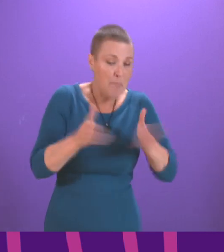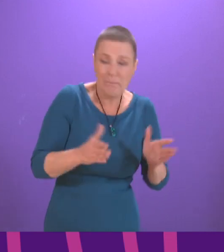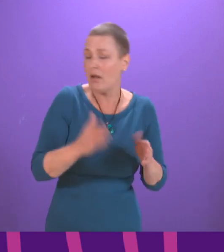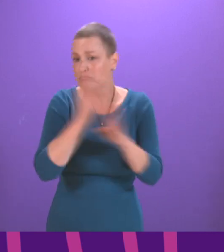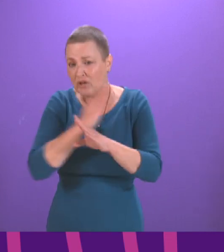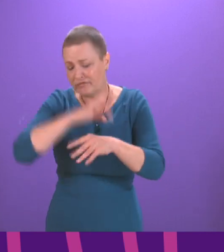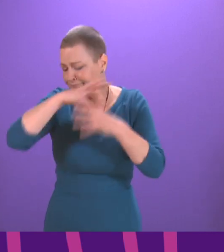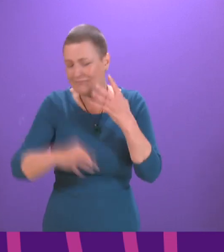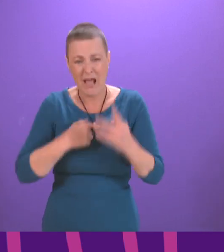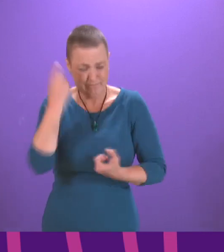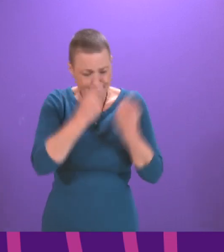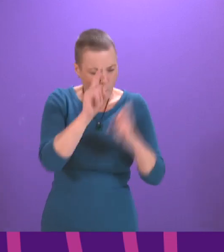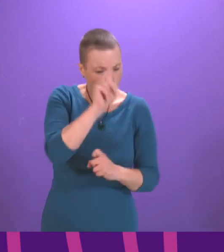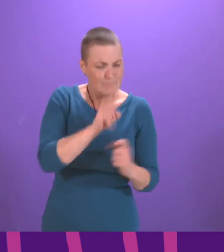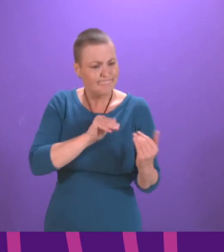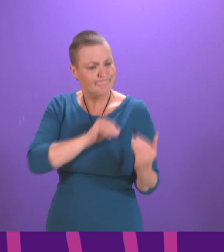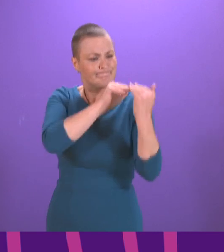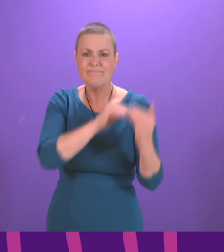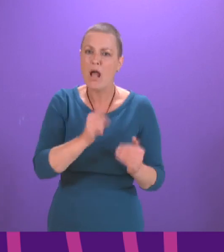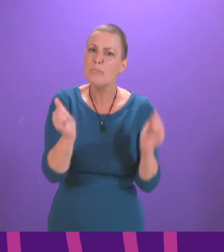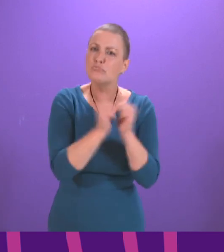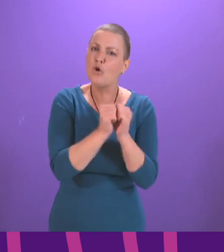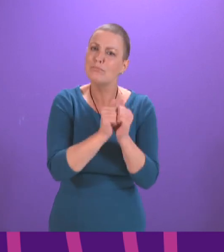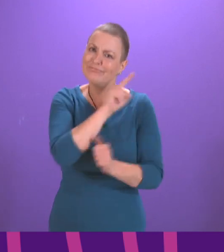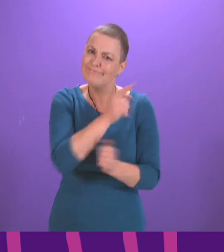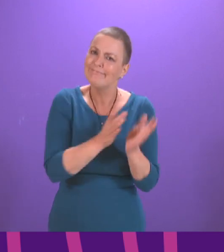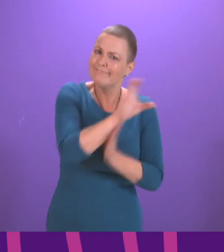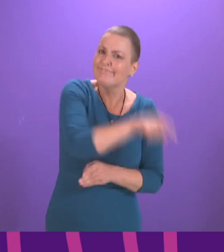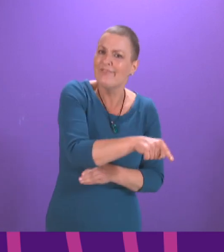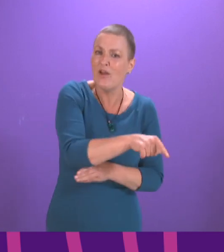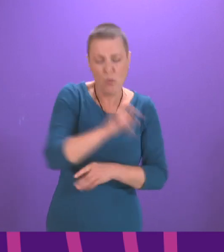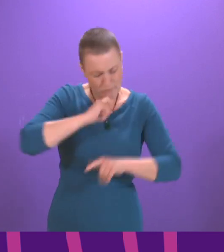is appropriate and necessary as the situation develops. We have on-going engagement with